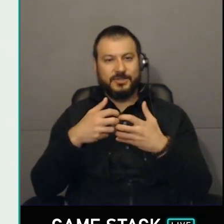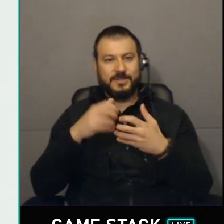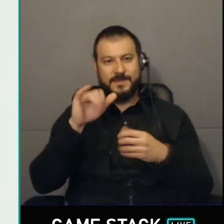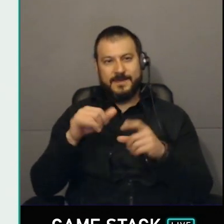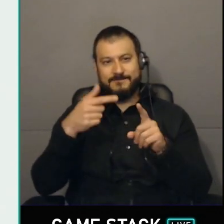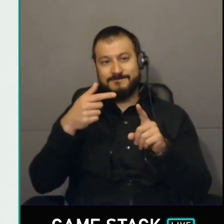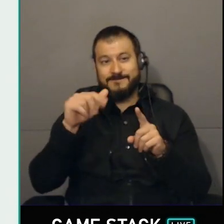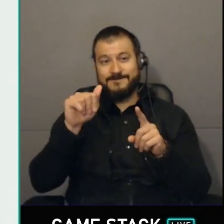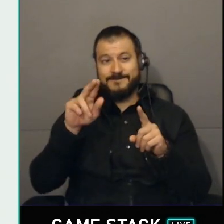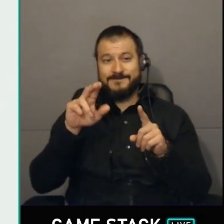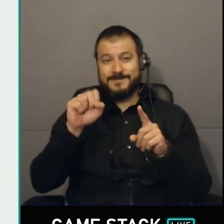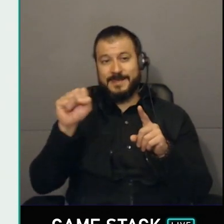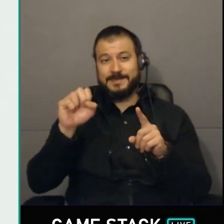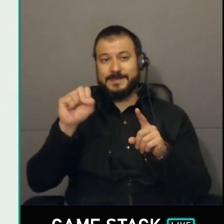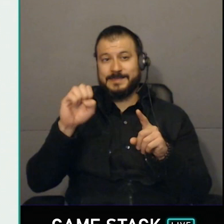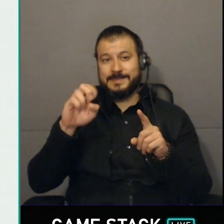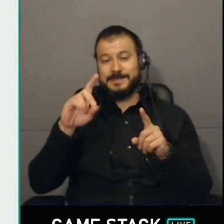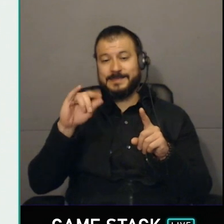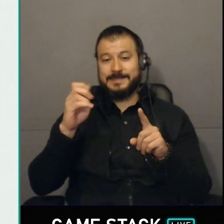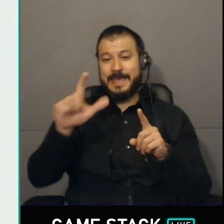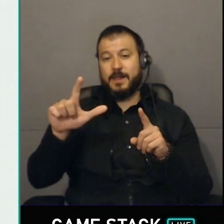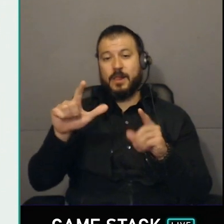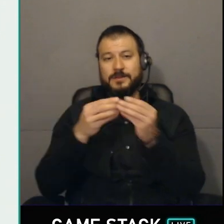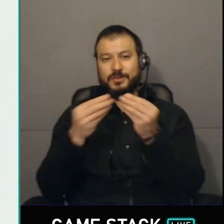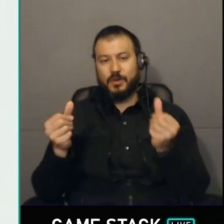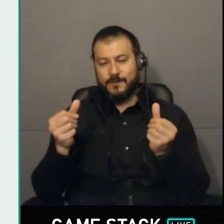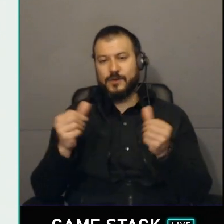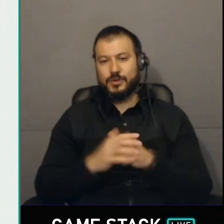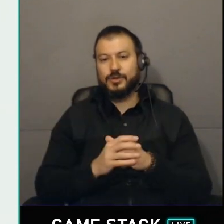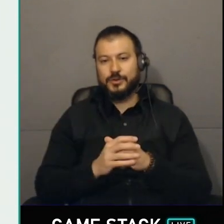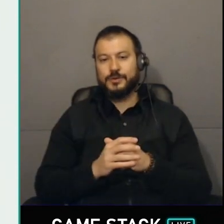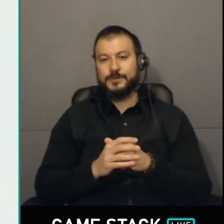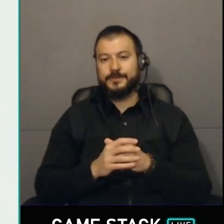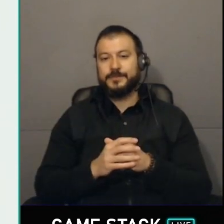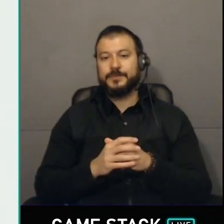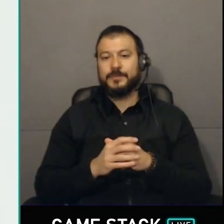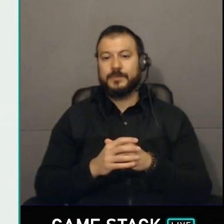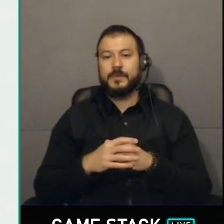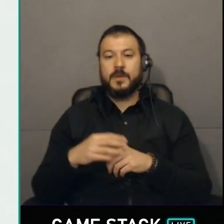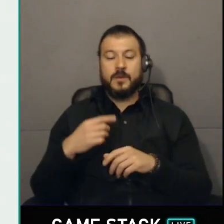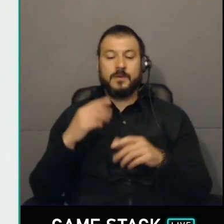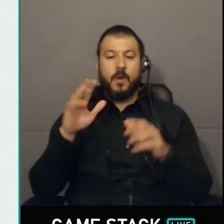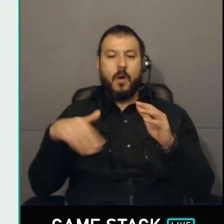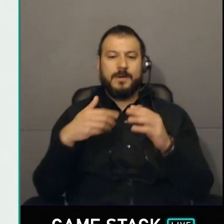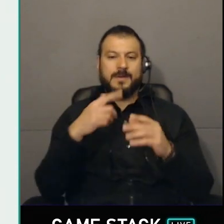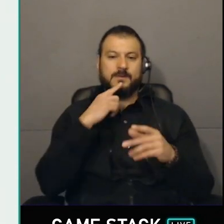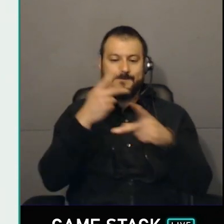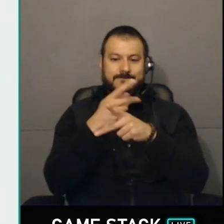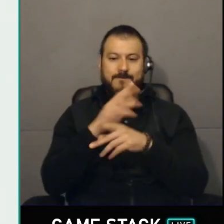It's an iterative solver, so we iterate over all of the contact points,